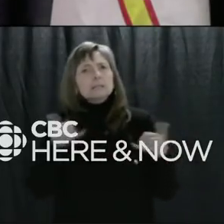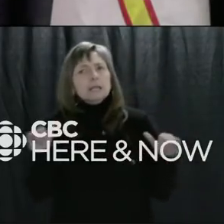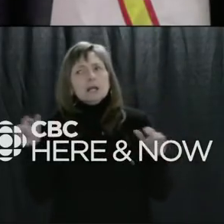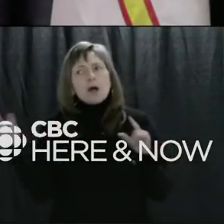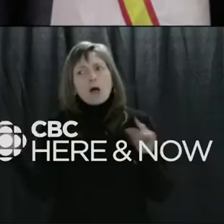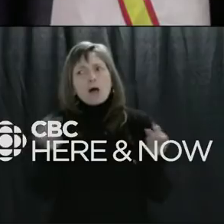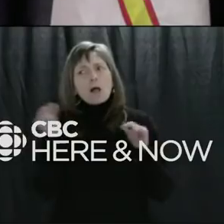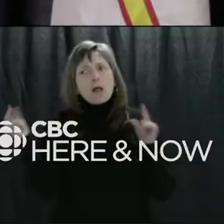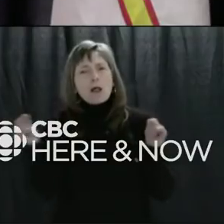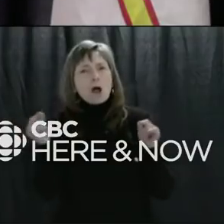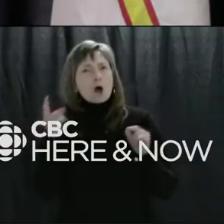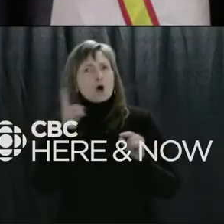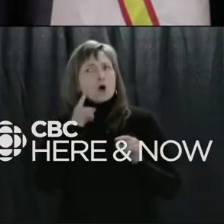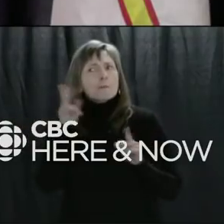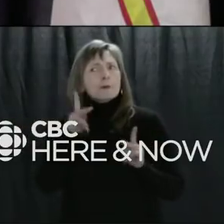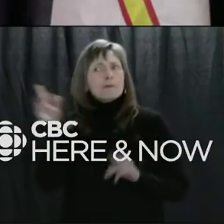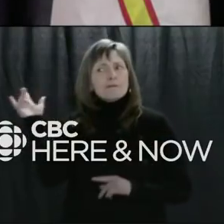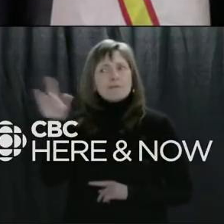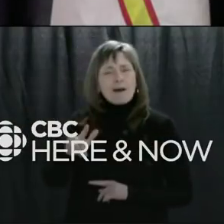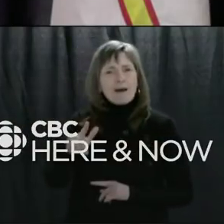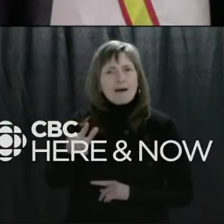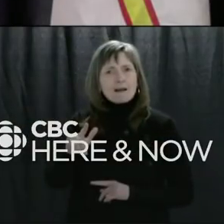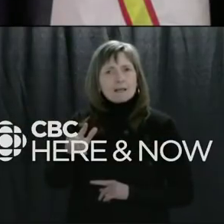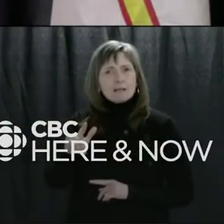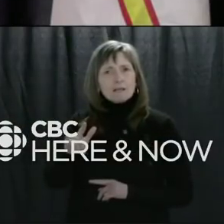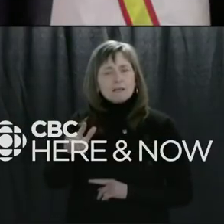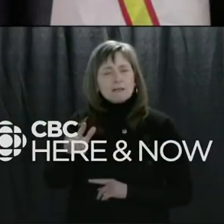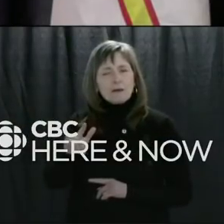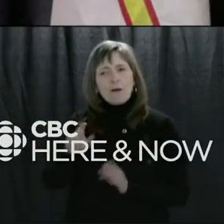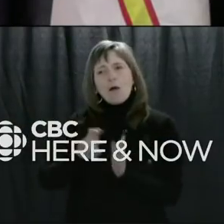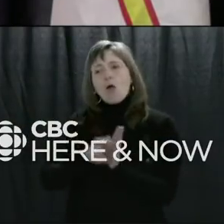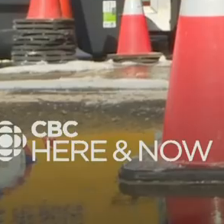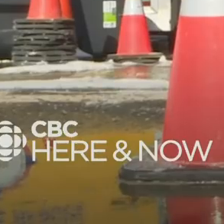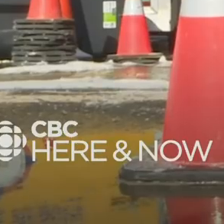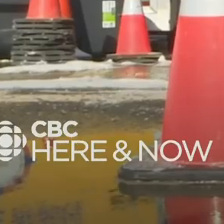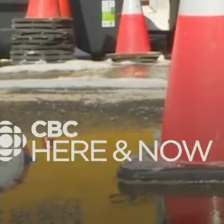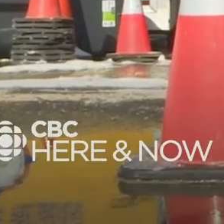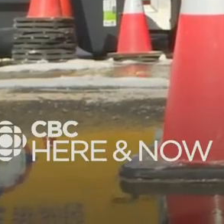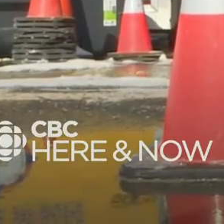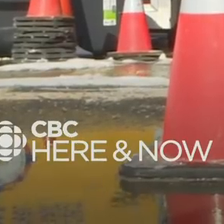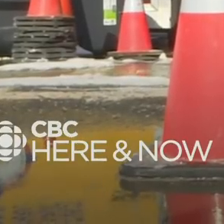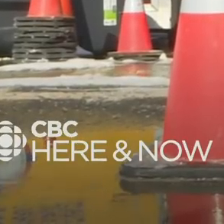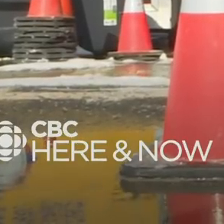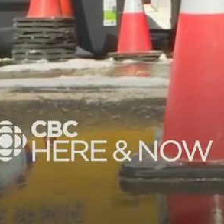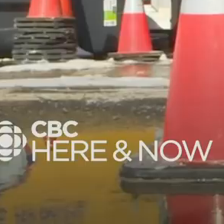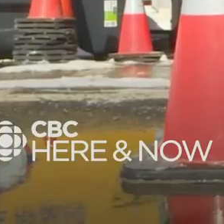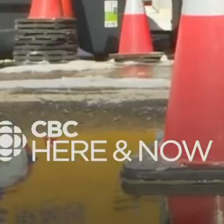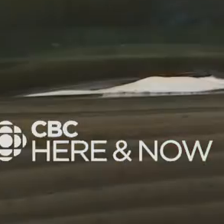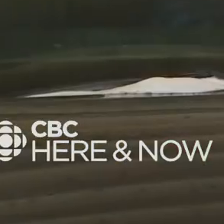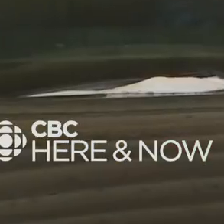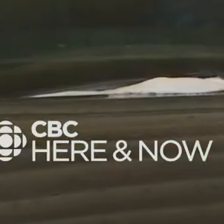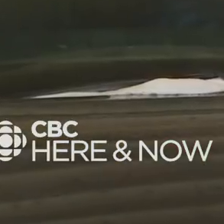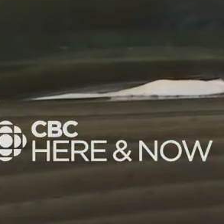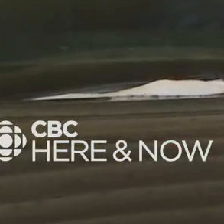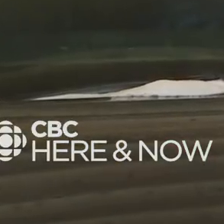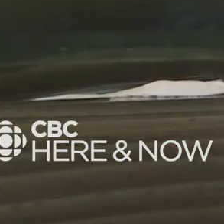IT'S STILL BAFFLING ME WE'RE HEARING STORIES OF PEOPLE